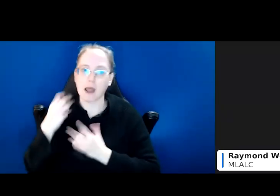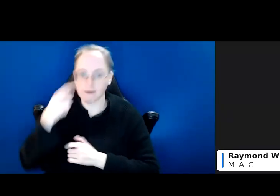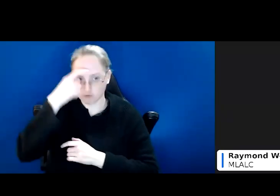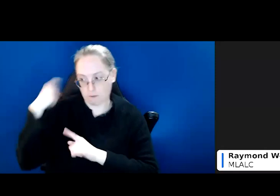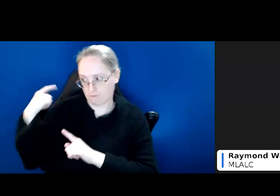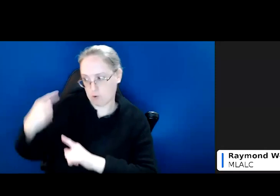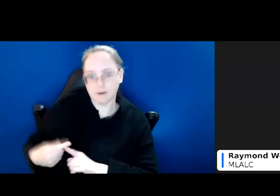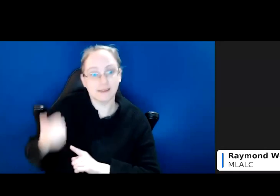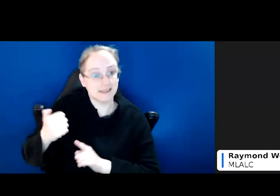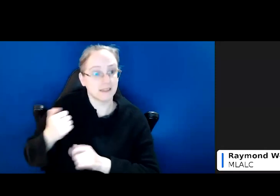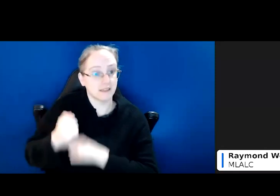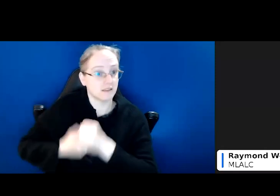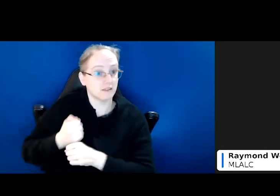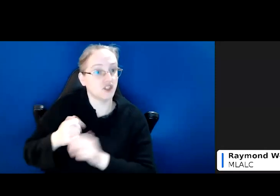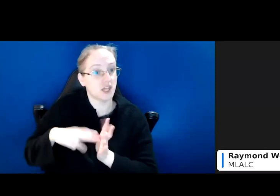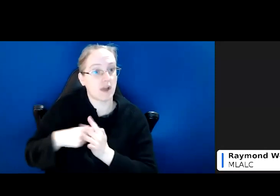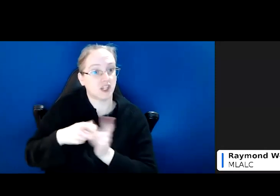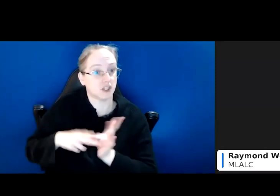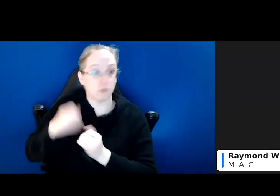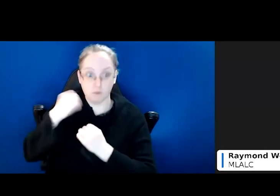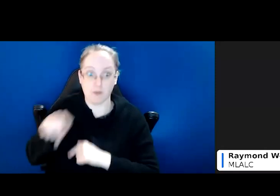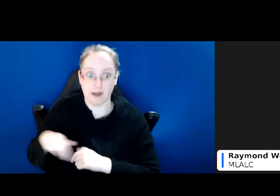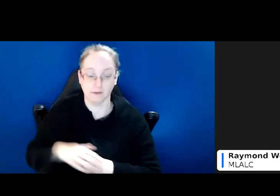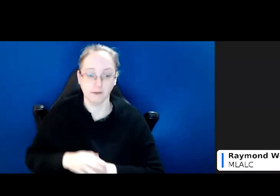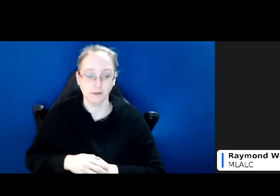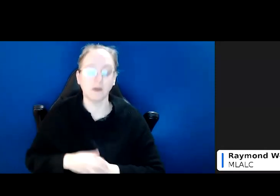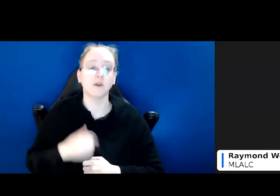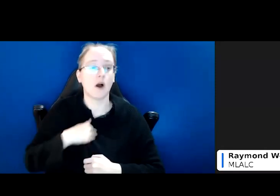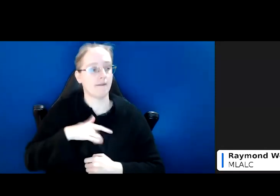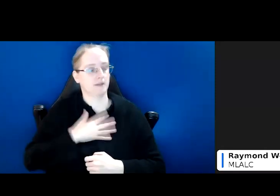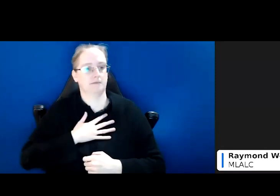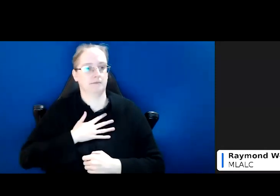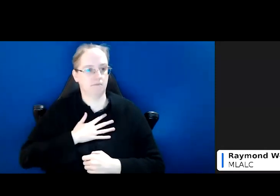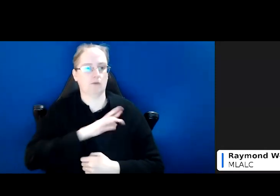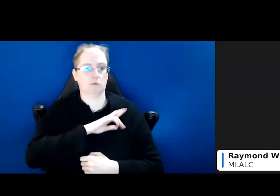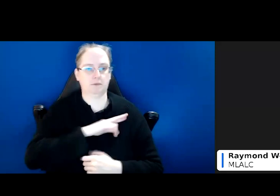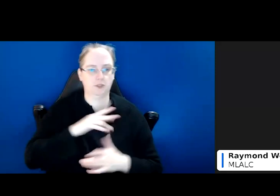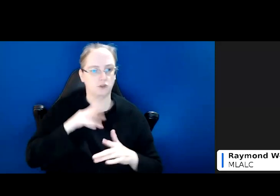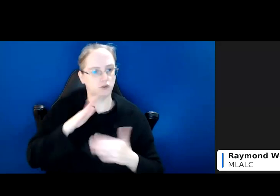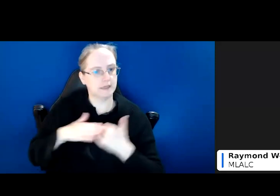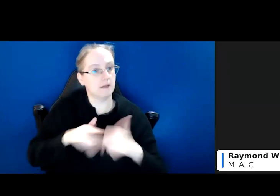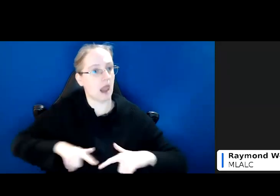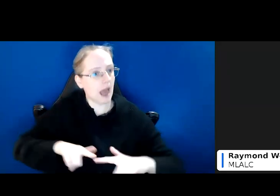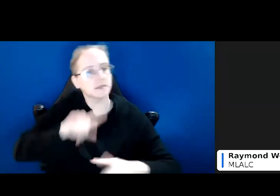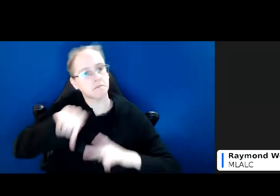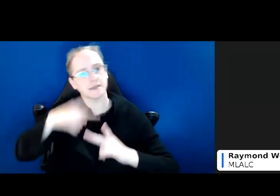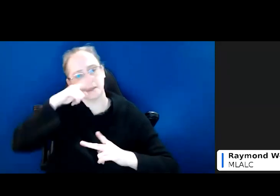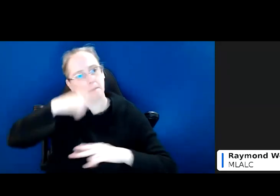It's been proven, you know, and I feel as my obligation to heal the land, but also heal the people that are on it. You know, and